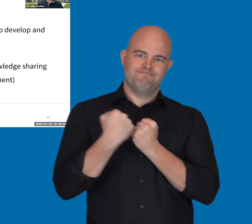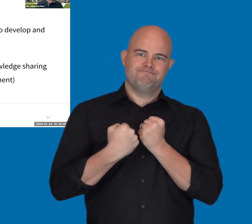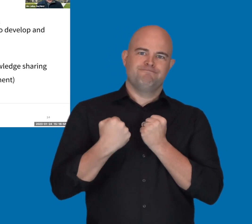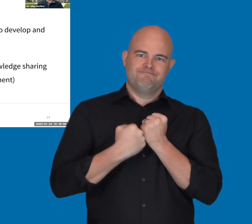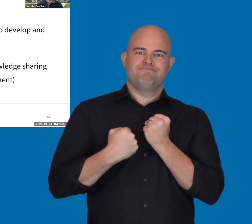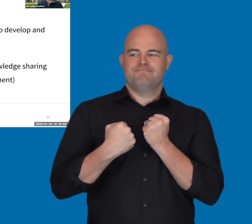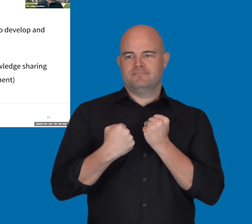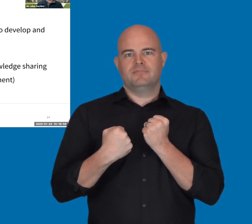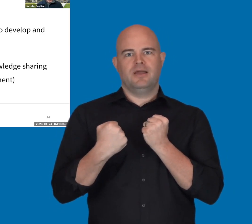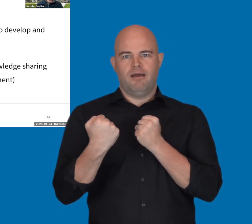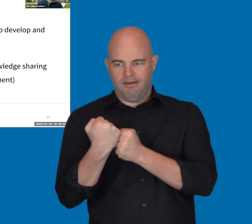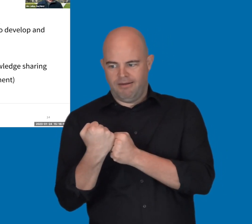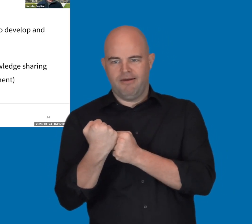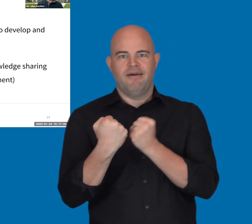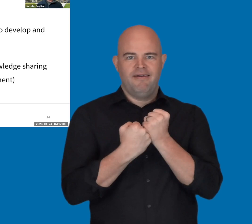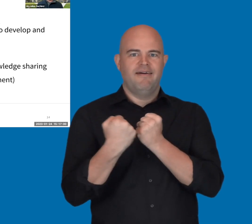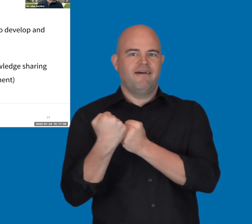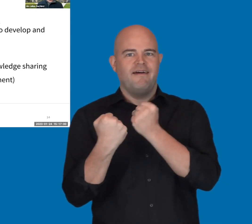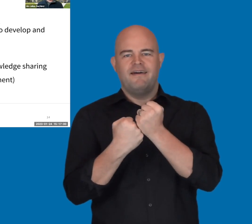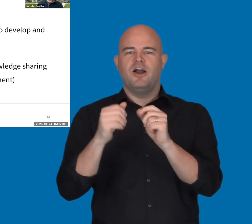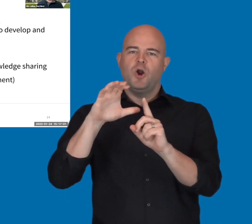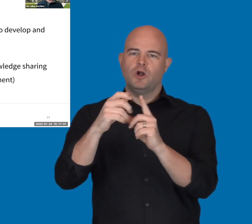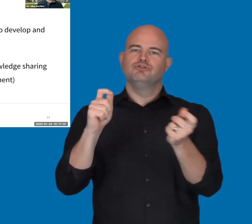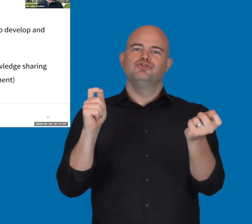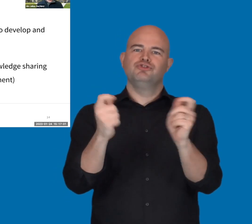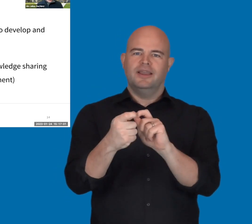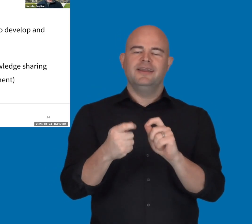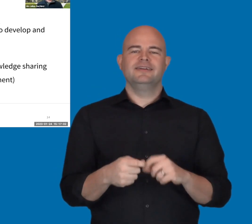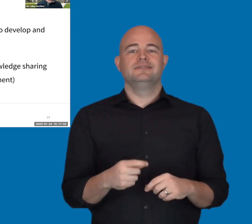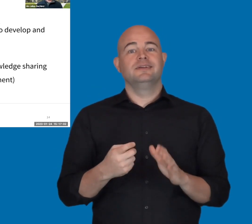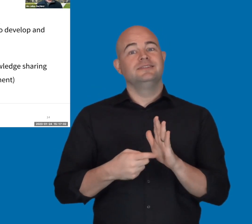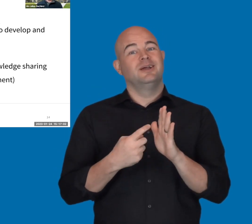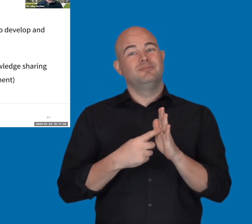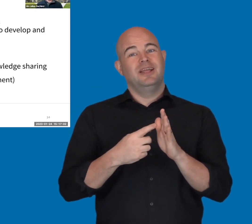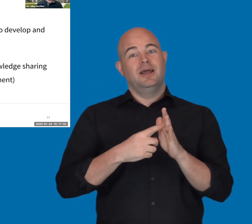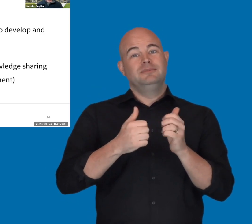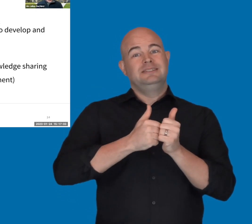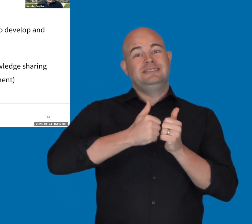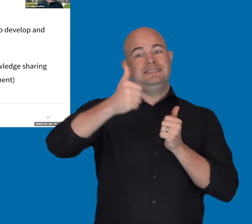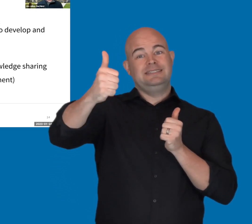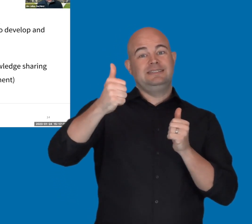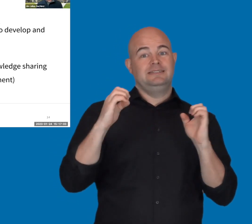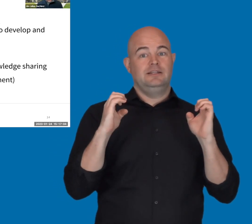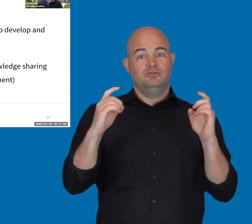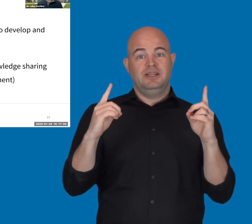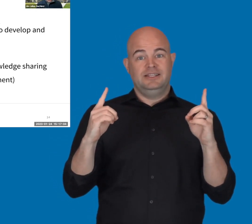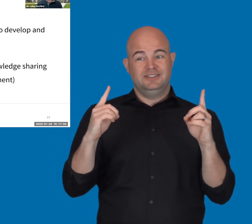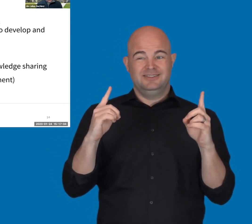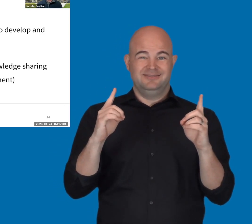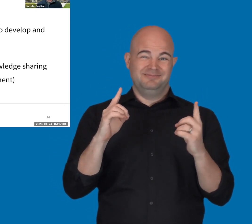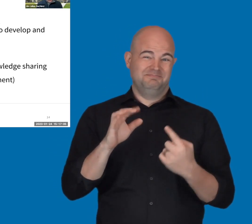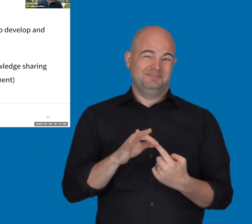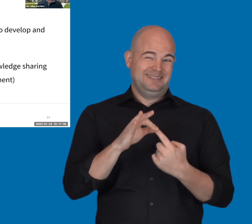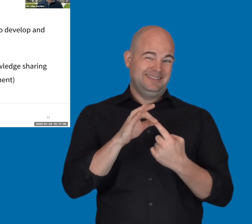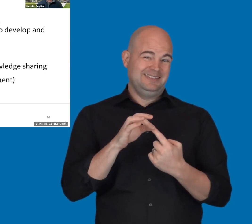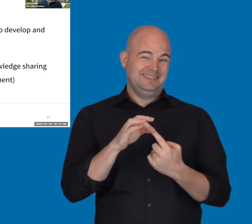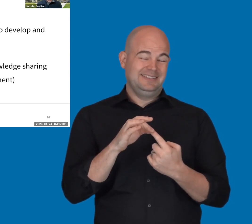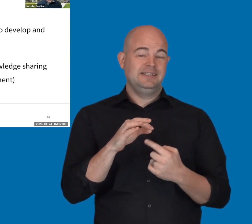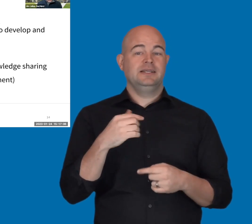and with other professional development folks at the college in advancing accessibility. Next slide.